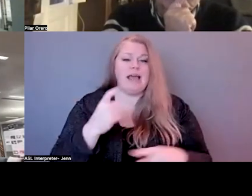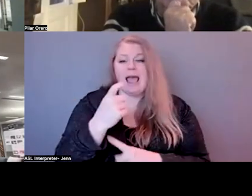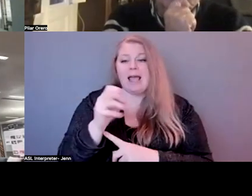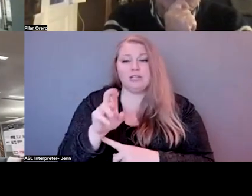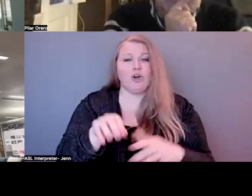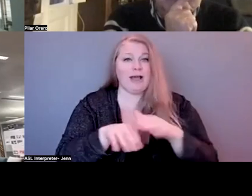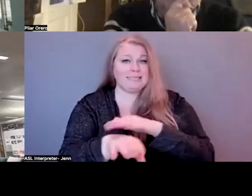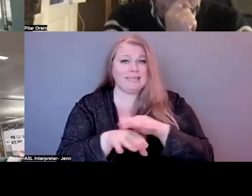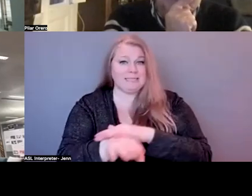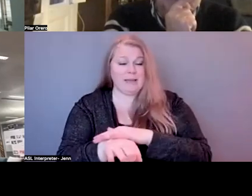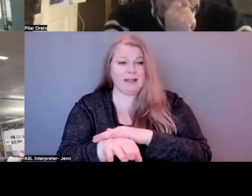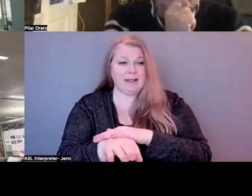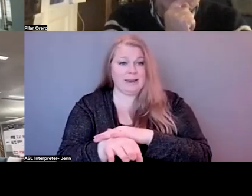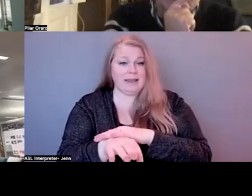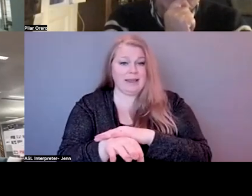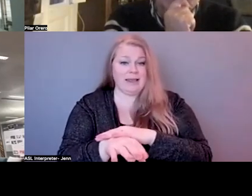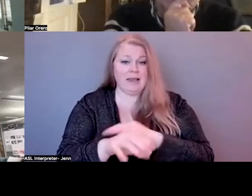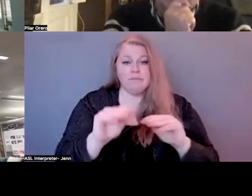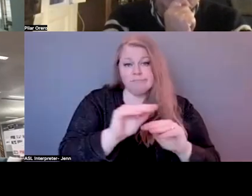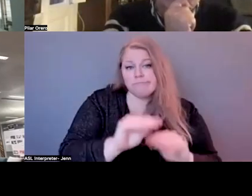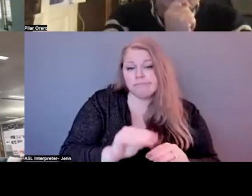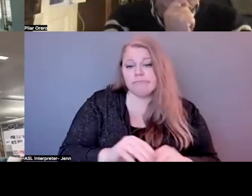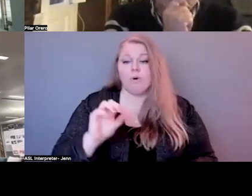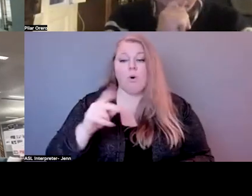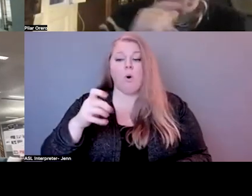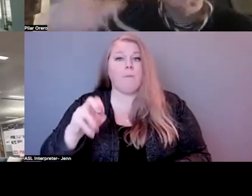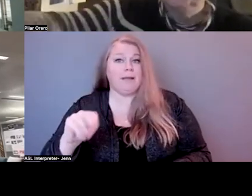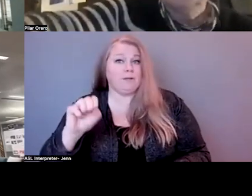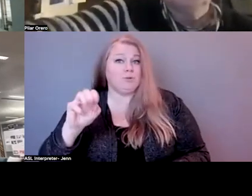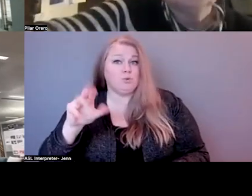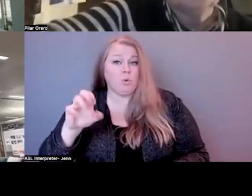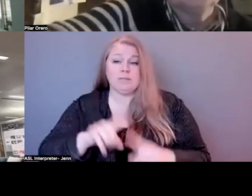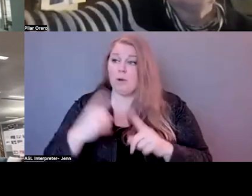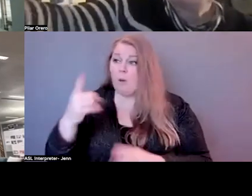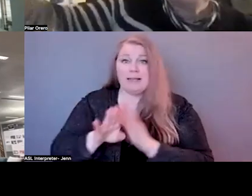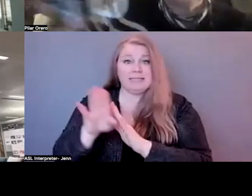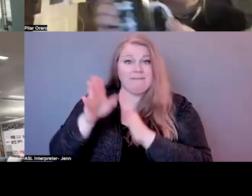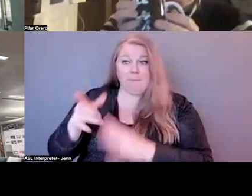deadlines and put open source out there. But when the developers are looking at accessibility guidelines,